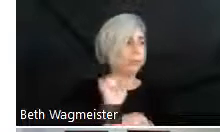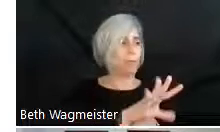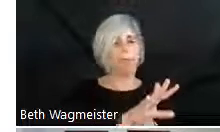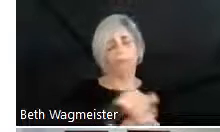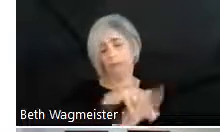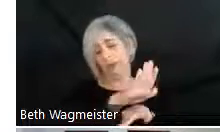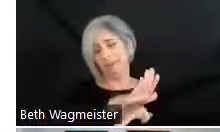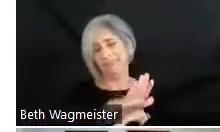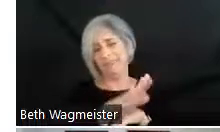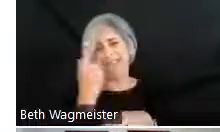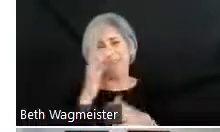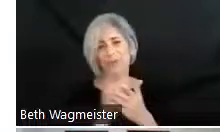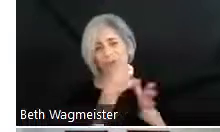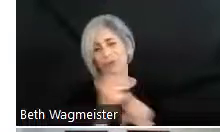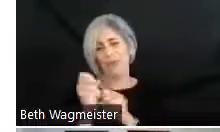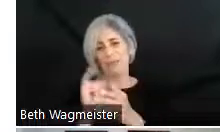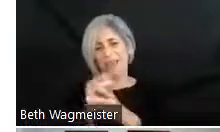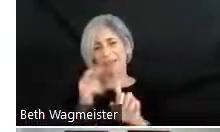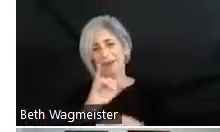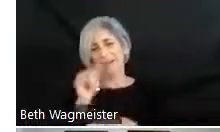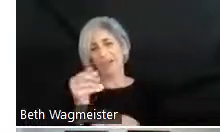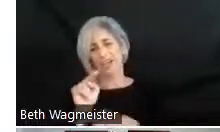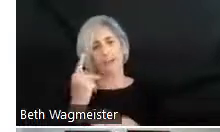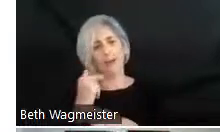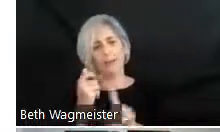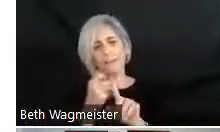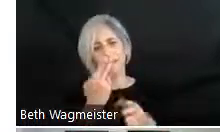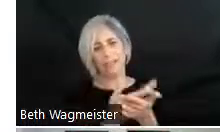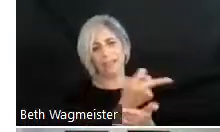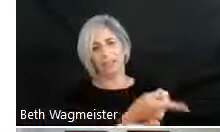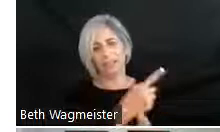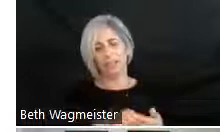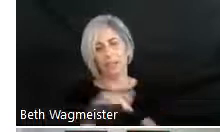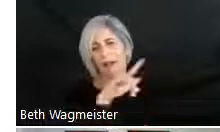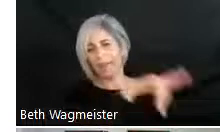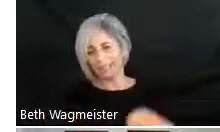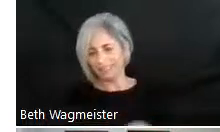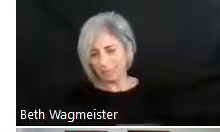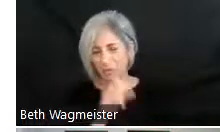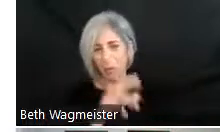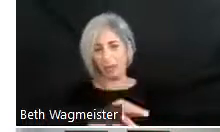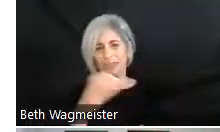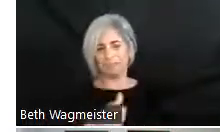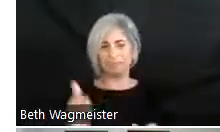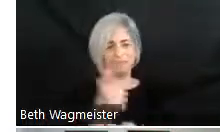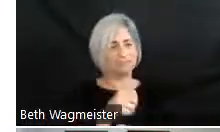you grabbed that from the the fact she's a pilot or a captain. Anyway. It all works